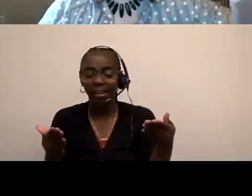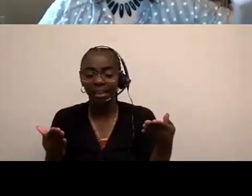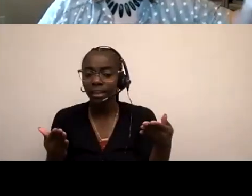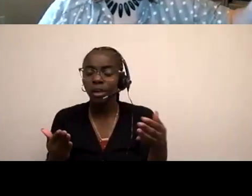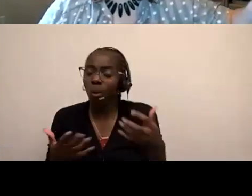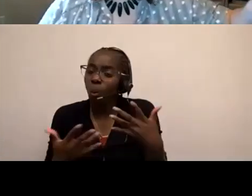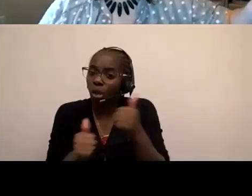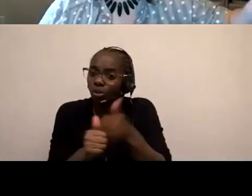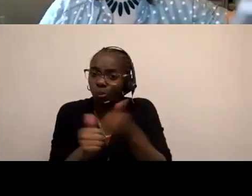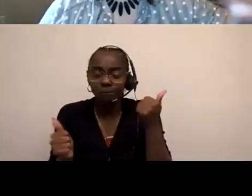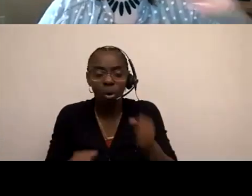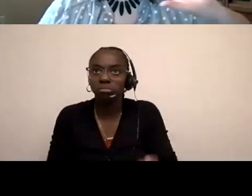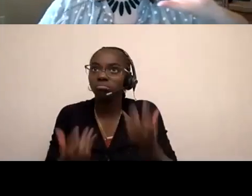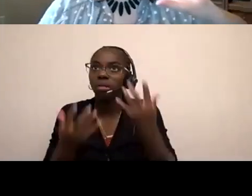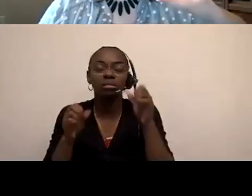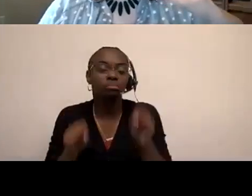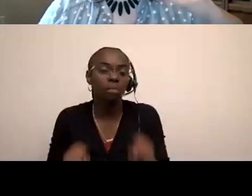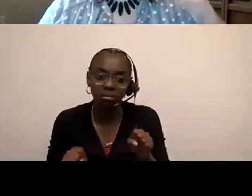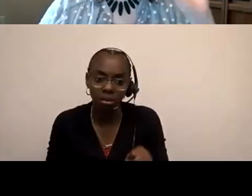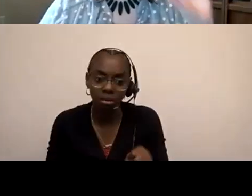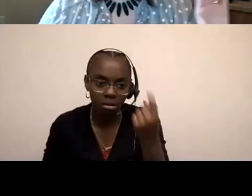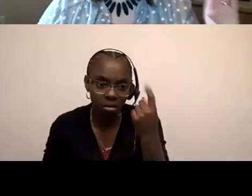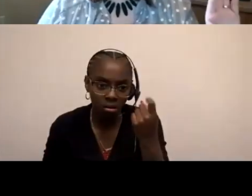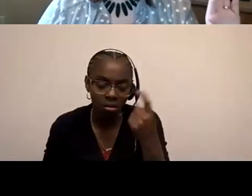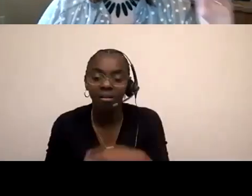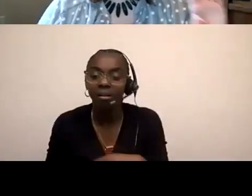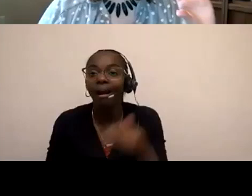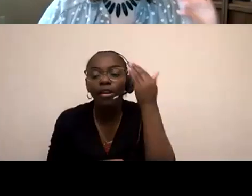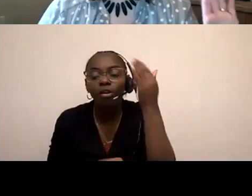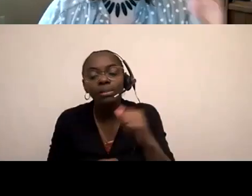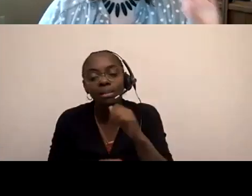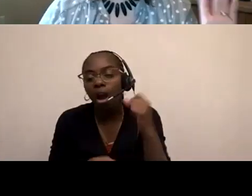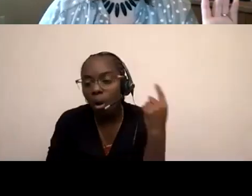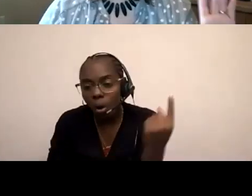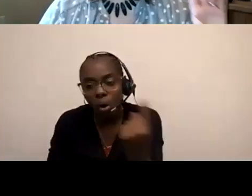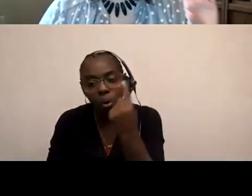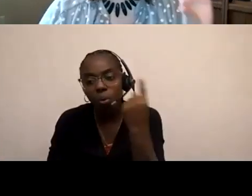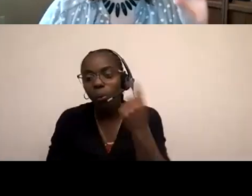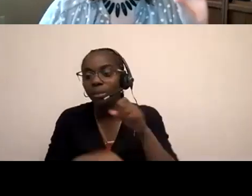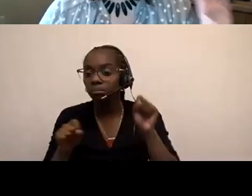AVOID AS MUCH AS POSSIBLE. I KNOW ITS NOT ALWAYS POSSIBLE WE DON'T WANT KIDS